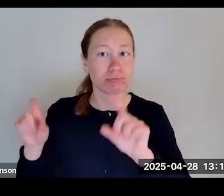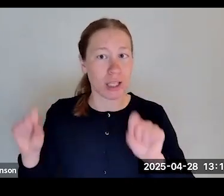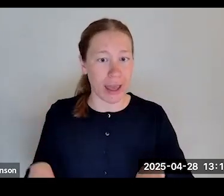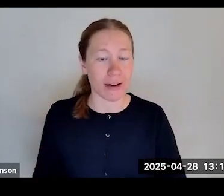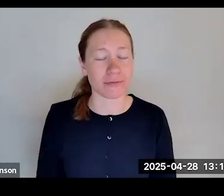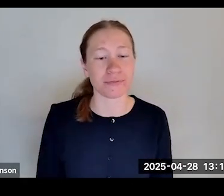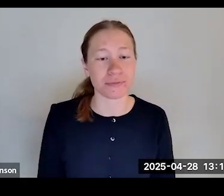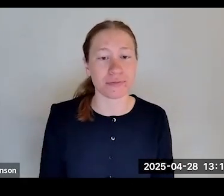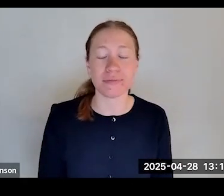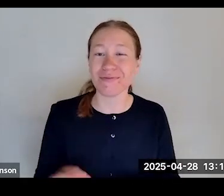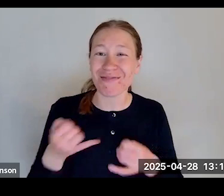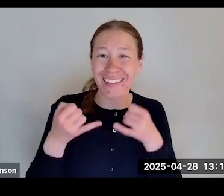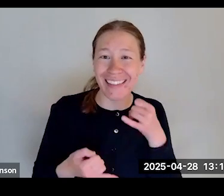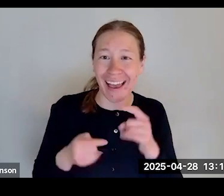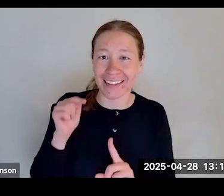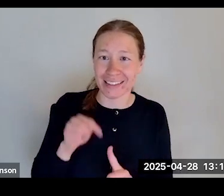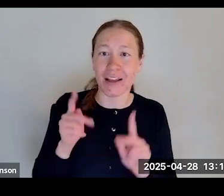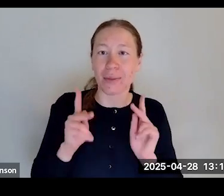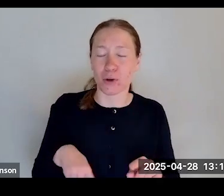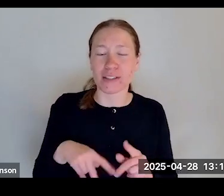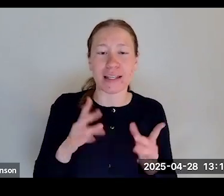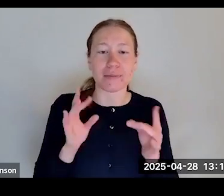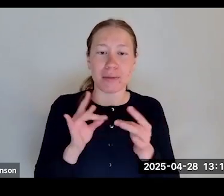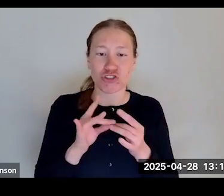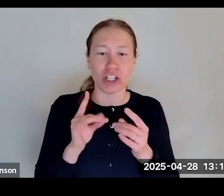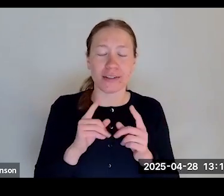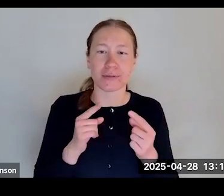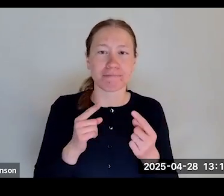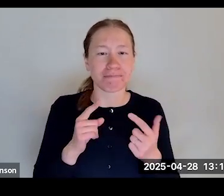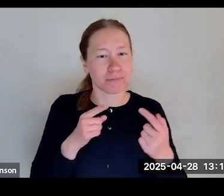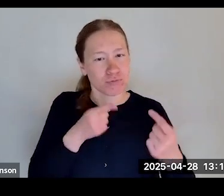And lastly, this individual had spoke about having difficulty projecting their voice